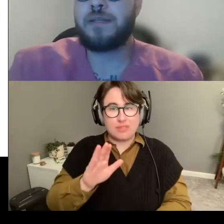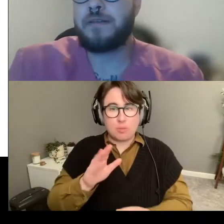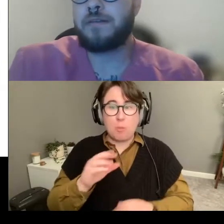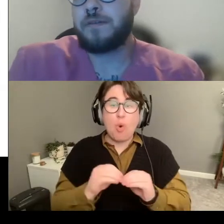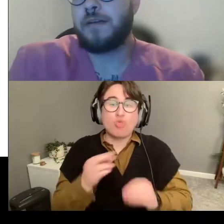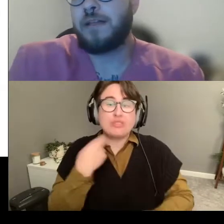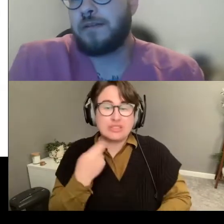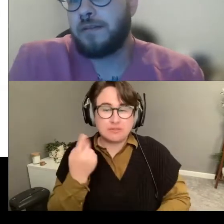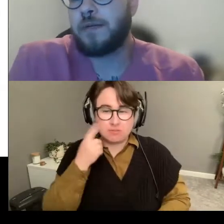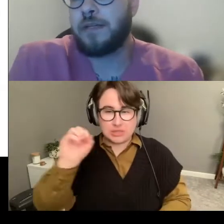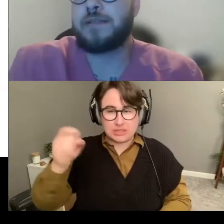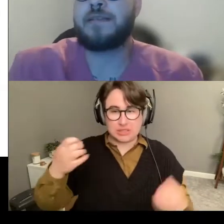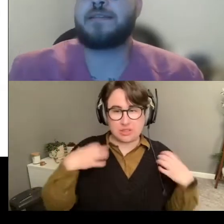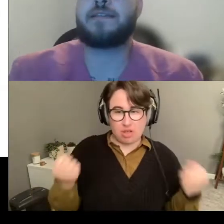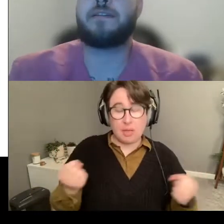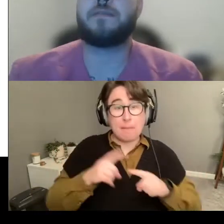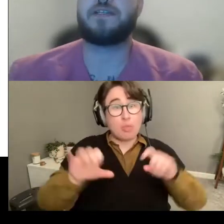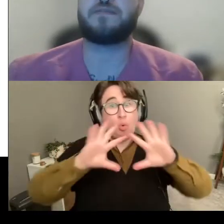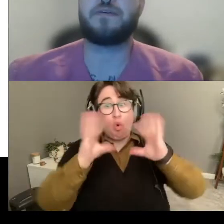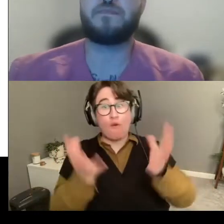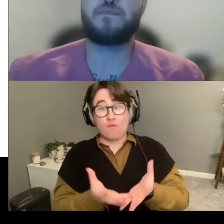but their overall health and wellness as an individual.